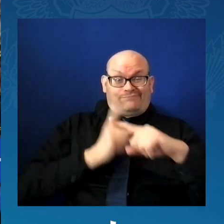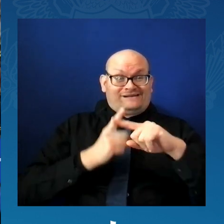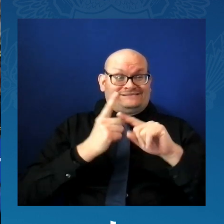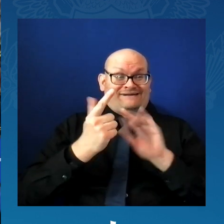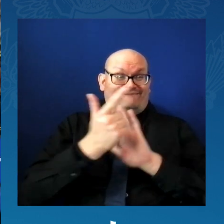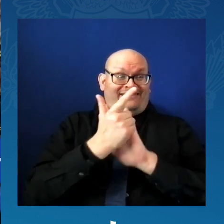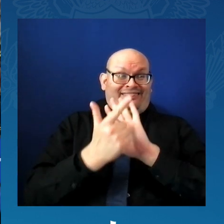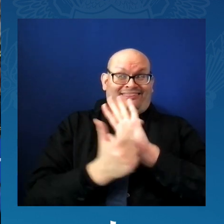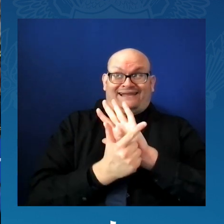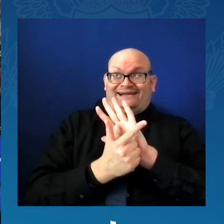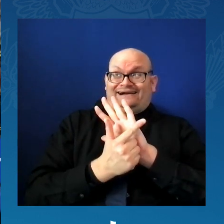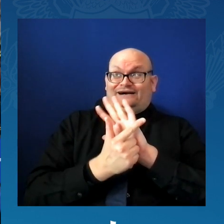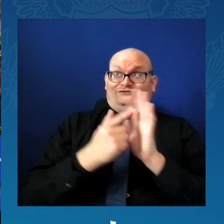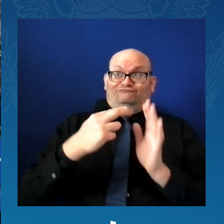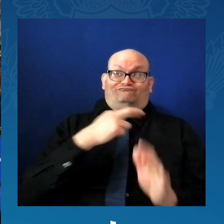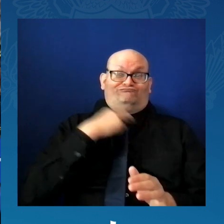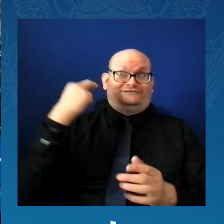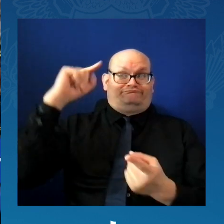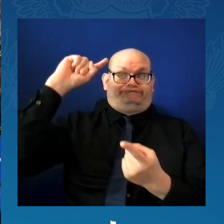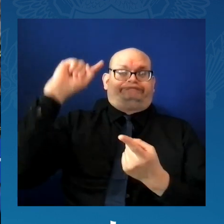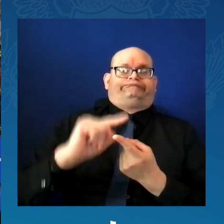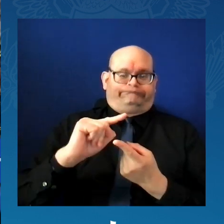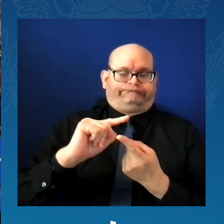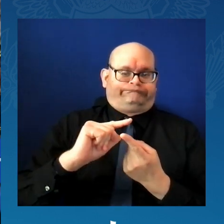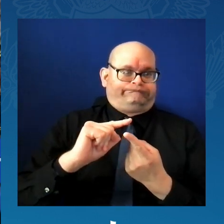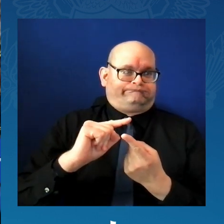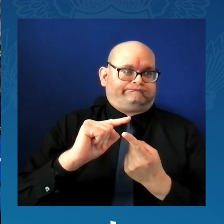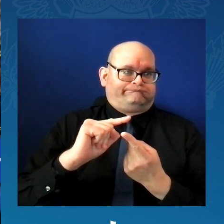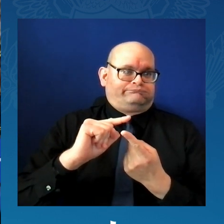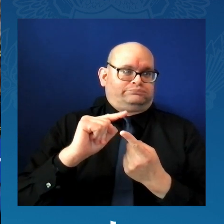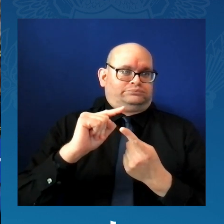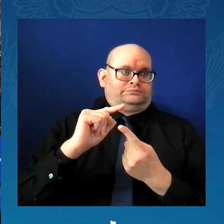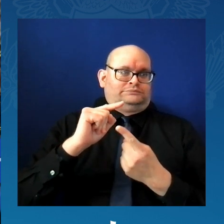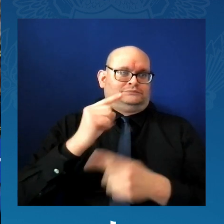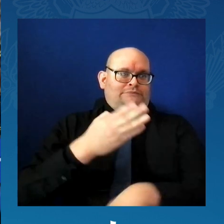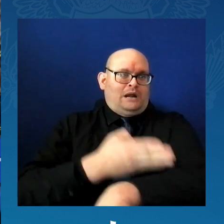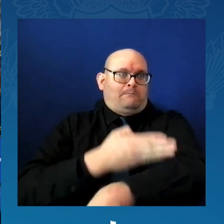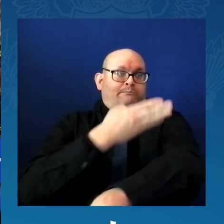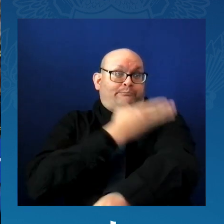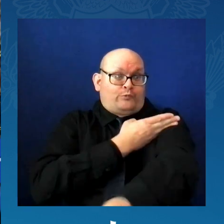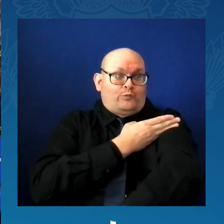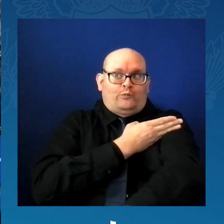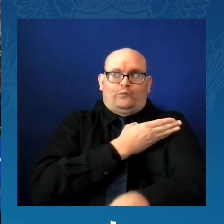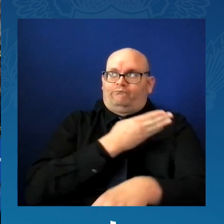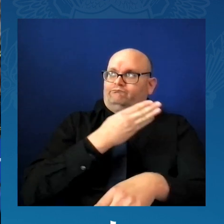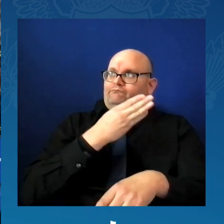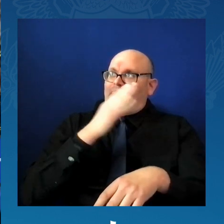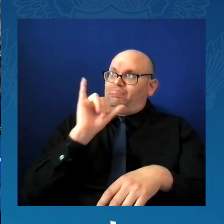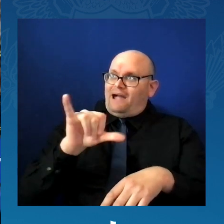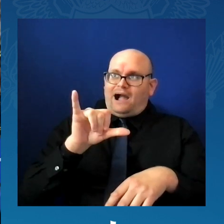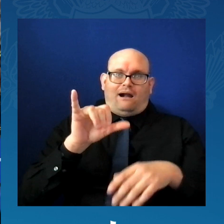and thereby improve the value proposition of space related investments should be encouraged.